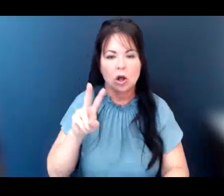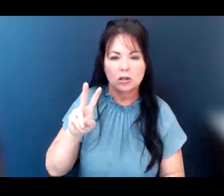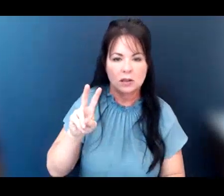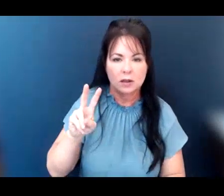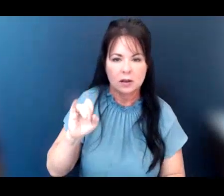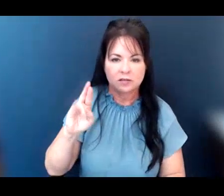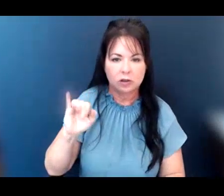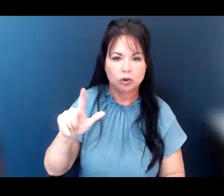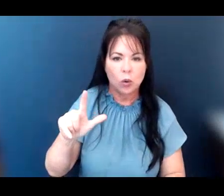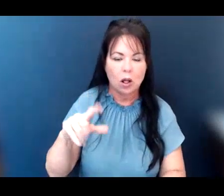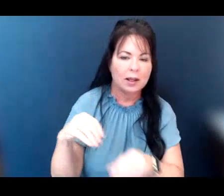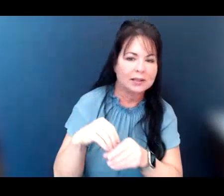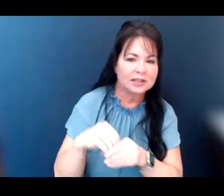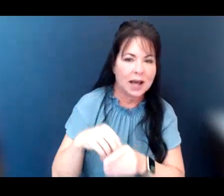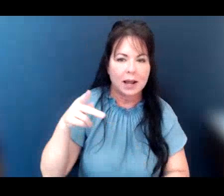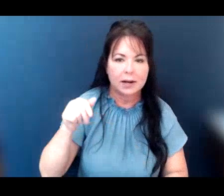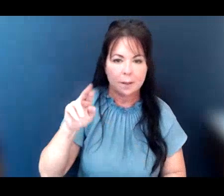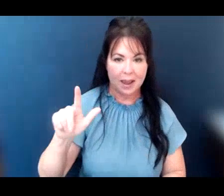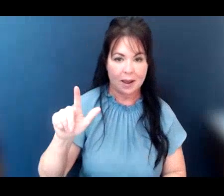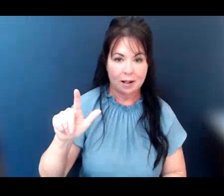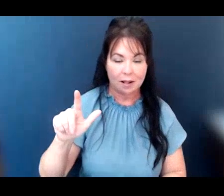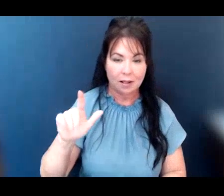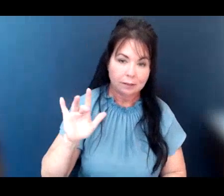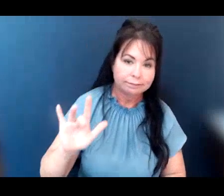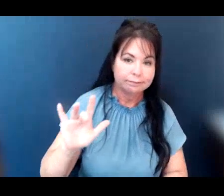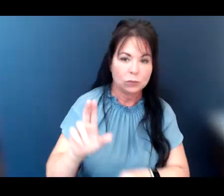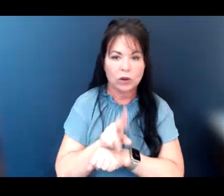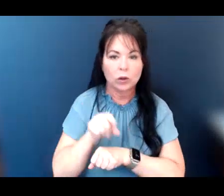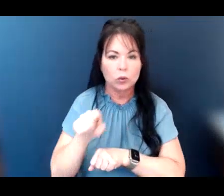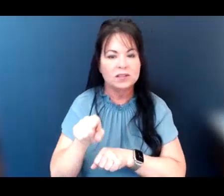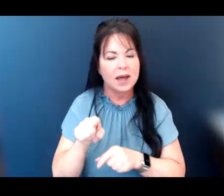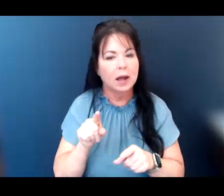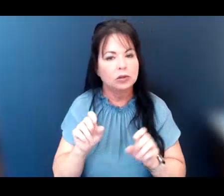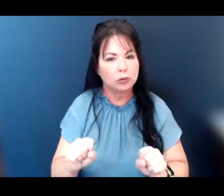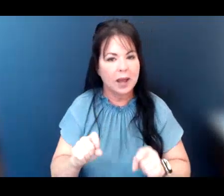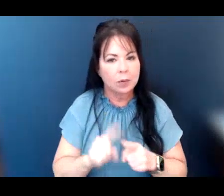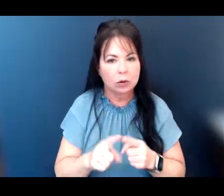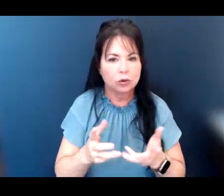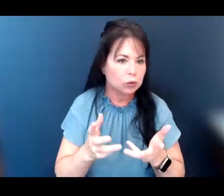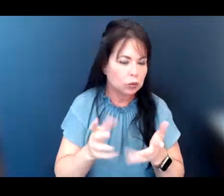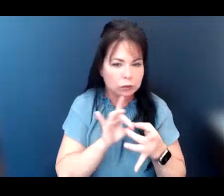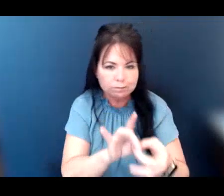to actively engage with folks with disabilities or people that support folks with disabilities.